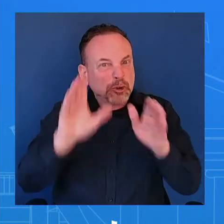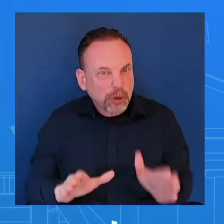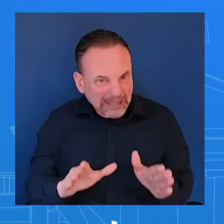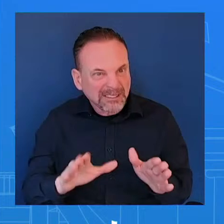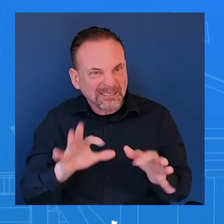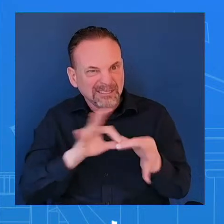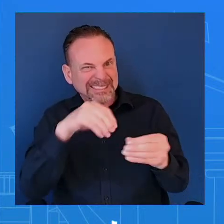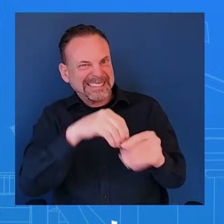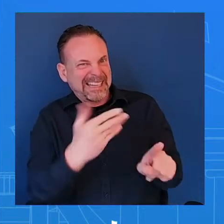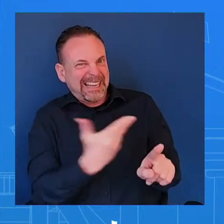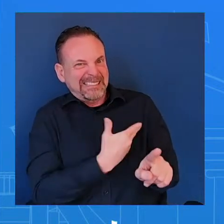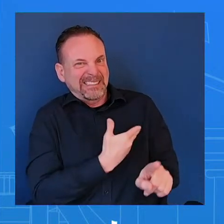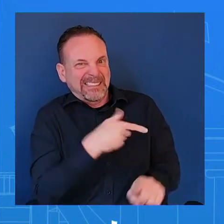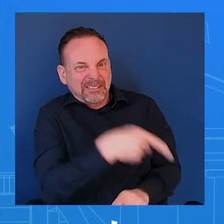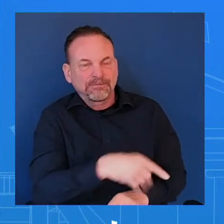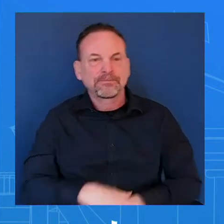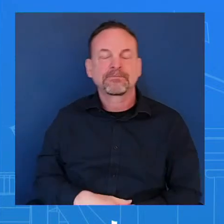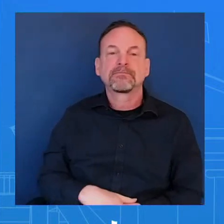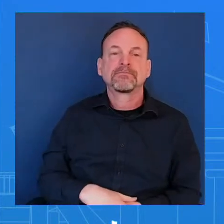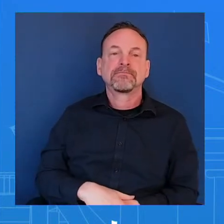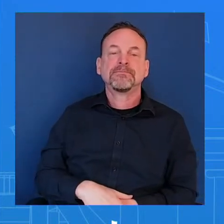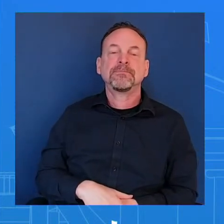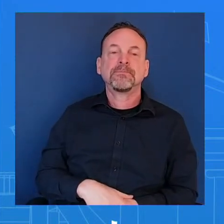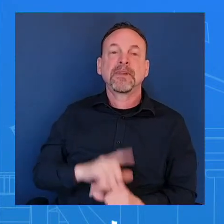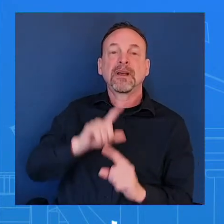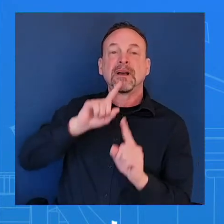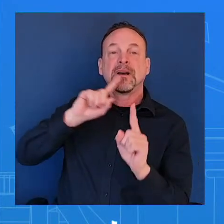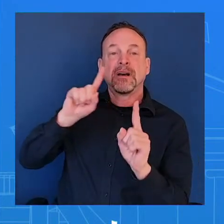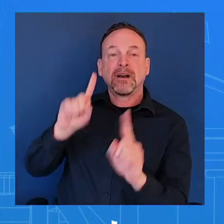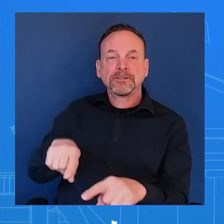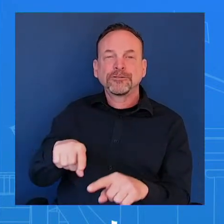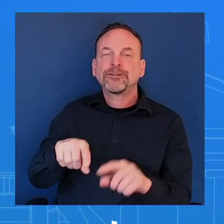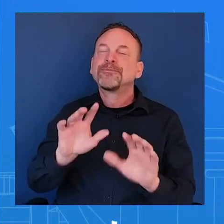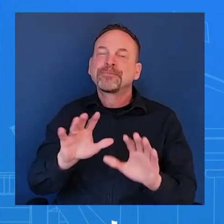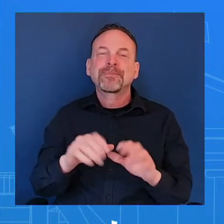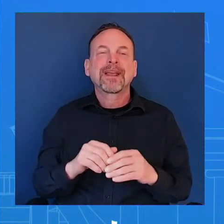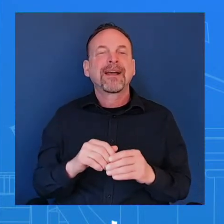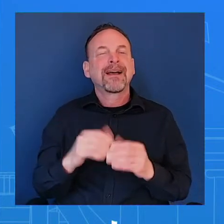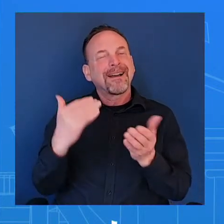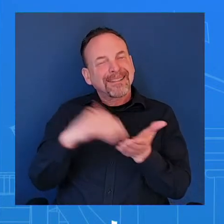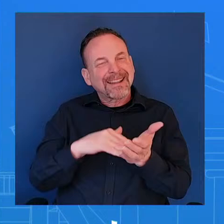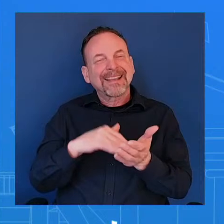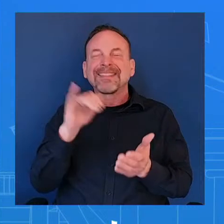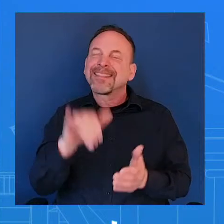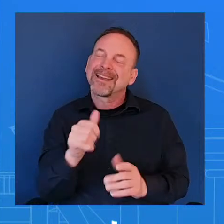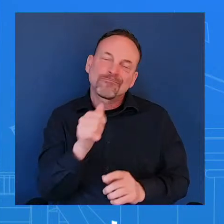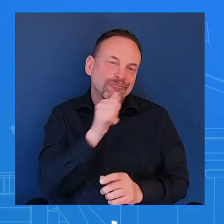We want to make sure that we give folks the opportunity to feel that they have some -- you know, some --